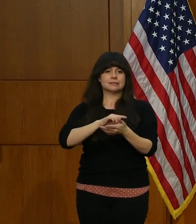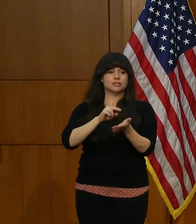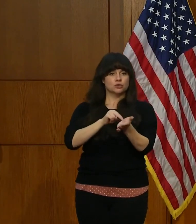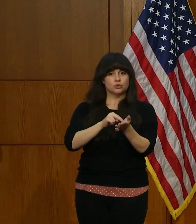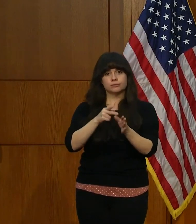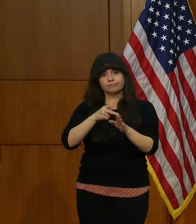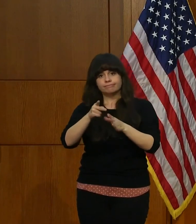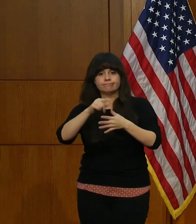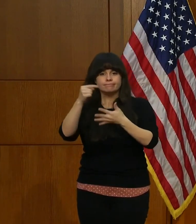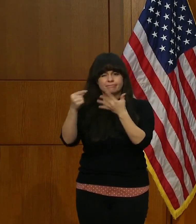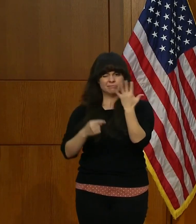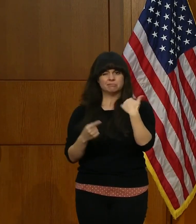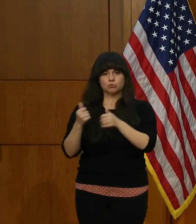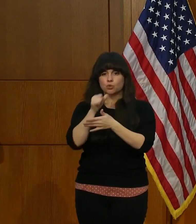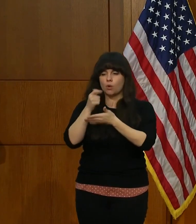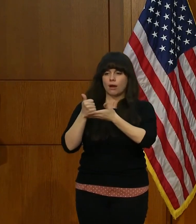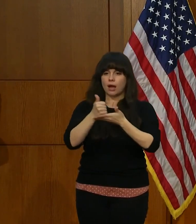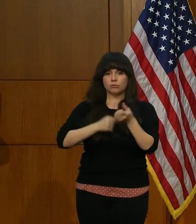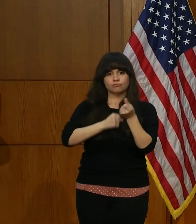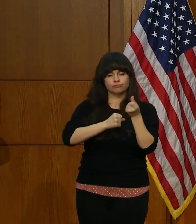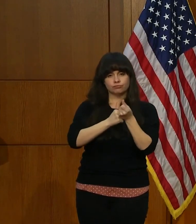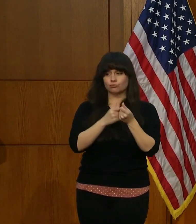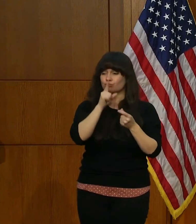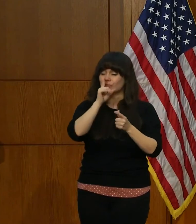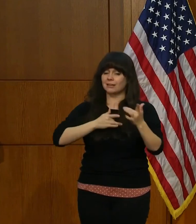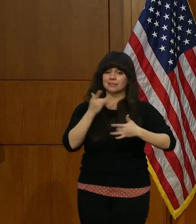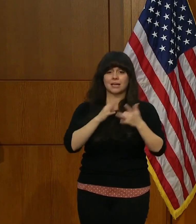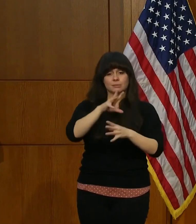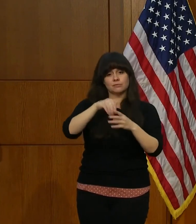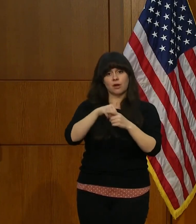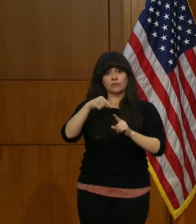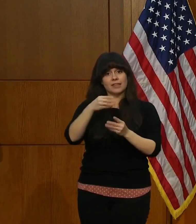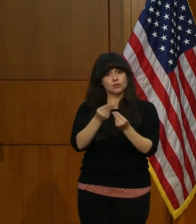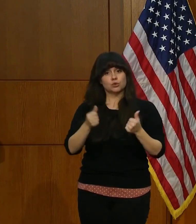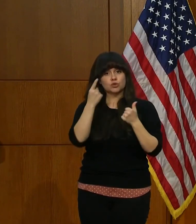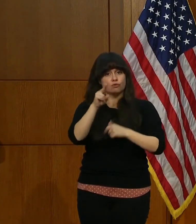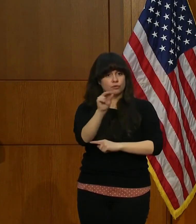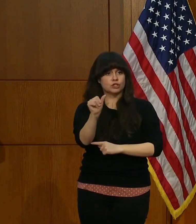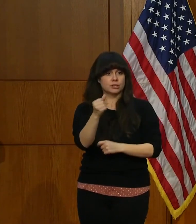NURSE PRACTITIONERS AND TECHNICIANS THERE HELPING US WITH THIS ENDEAVOR AND EXCITED